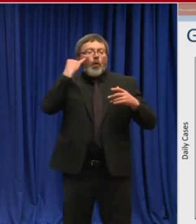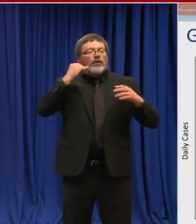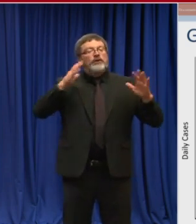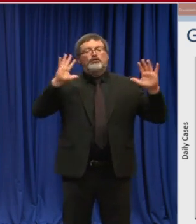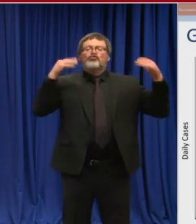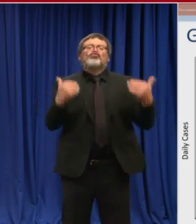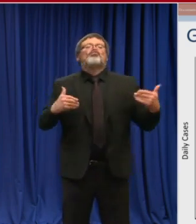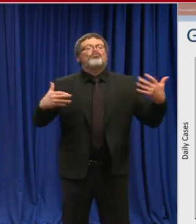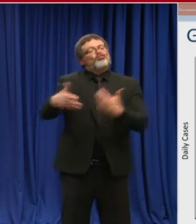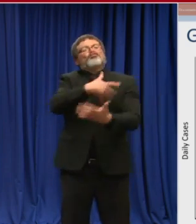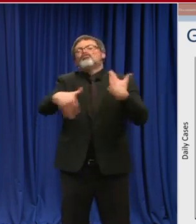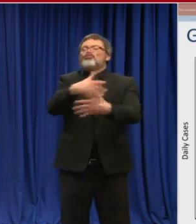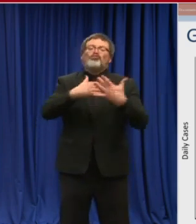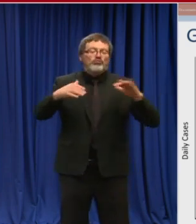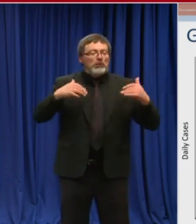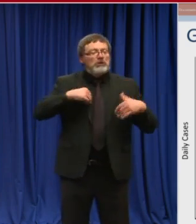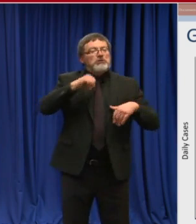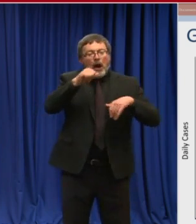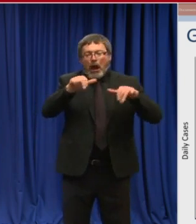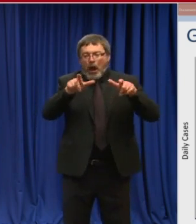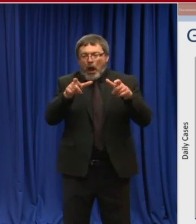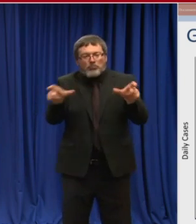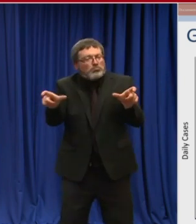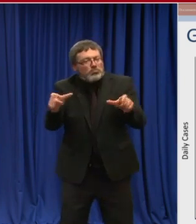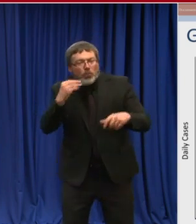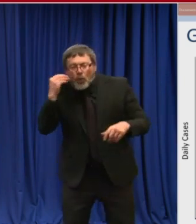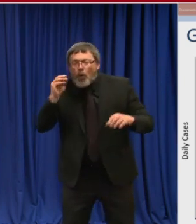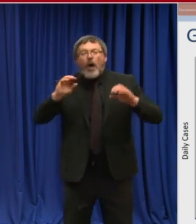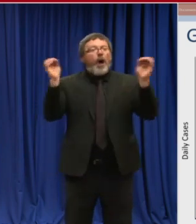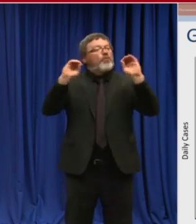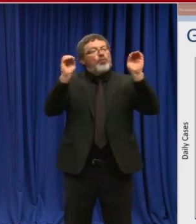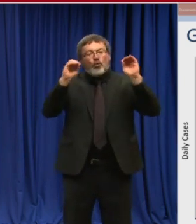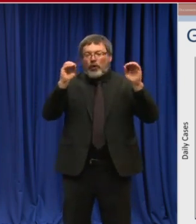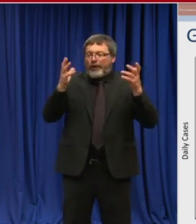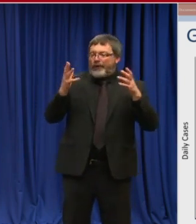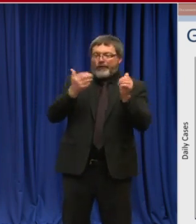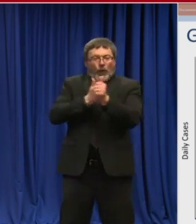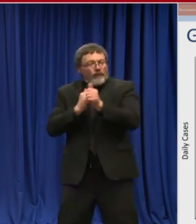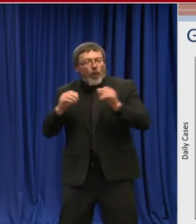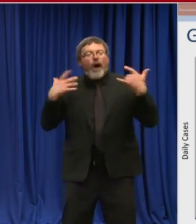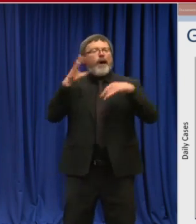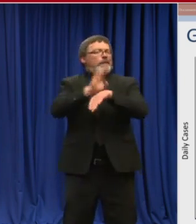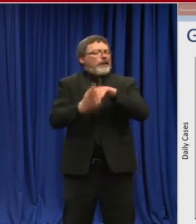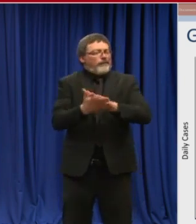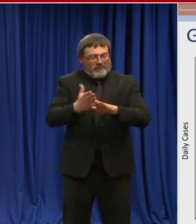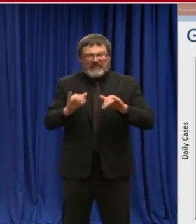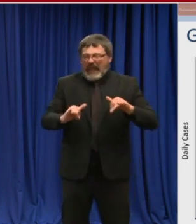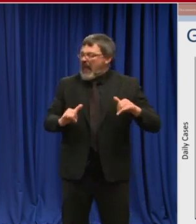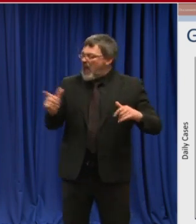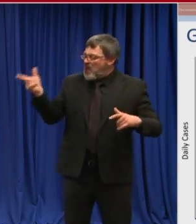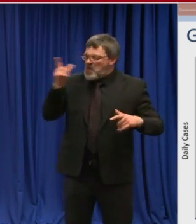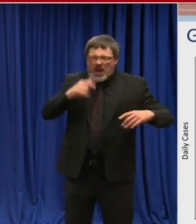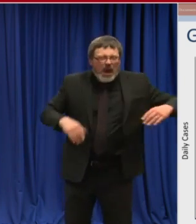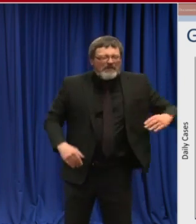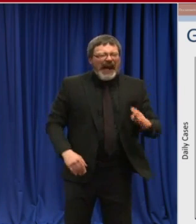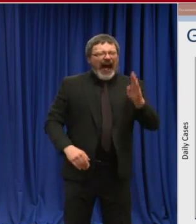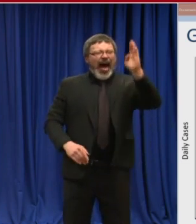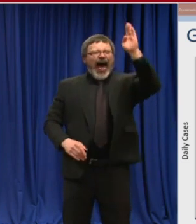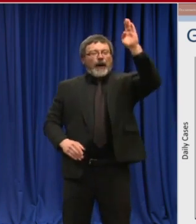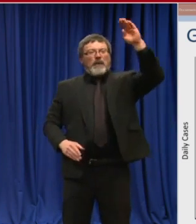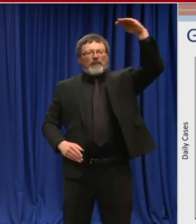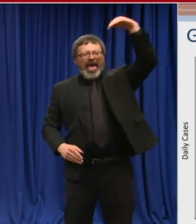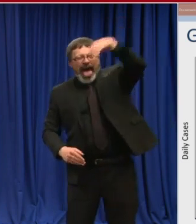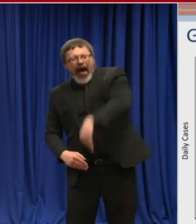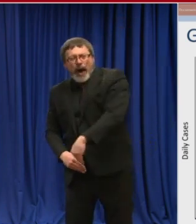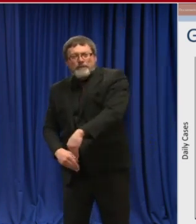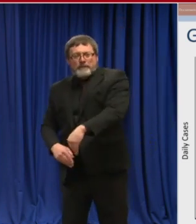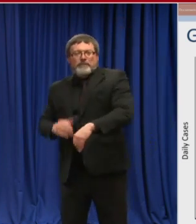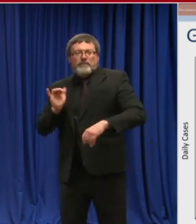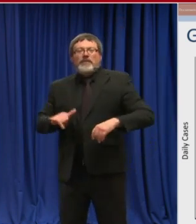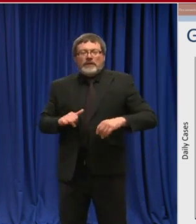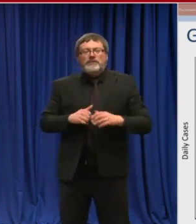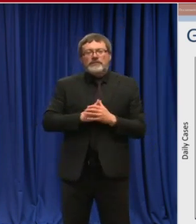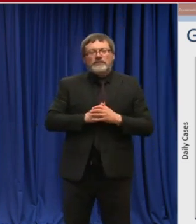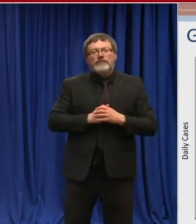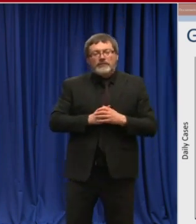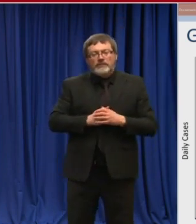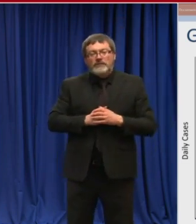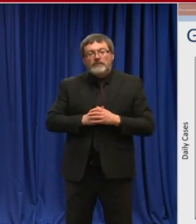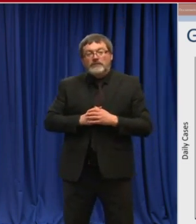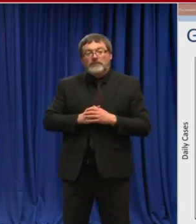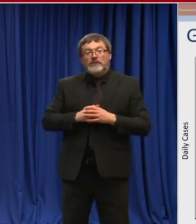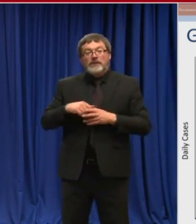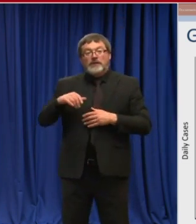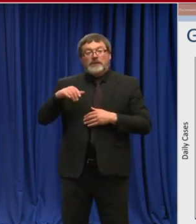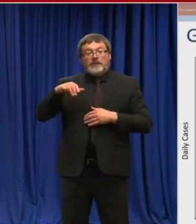NO SOCIAL DISTANCING AND YOU CAN SEE THAT THERE’S DAY BY DAY A VERY DRAMATIC INCREASE IN THE NUMBER OF CASES OF COVID-19 UNTIL IT REACHES A PEAK AND THEN A RAPID FALL OFF NOW A SITUATION